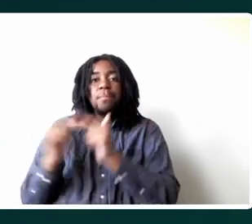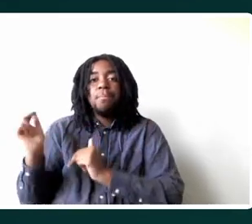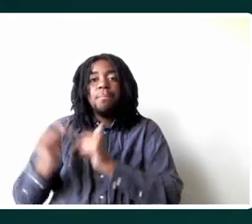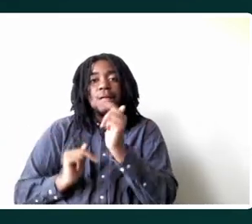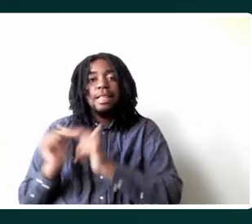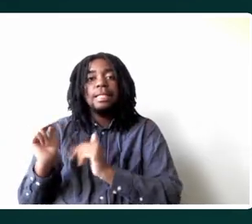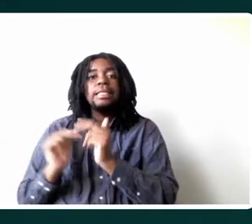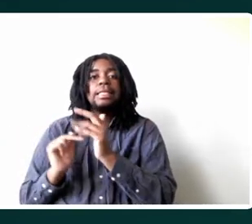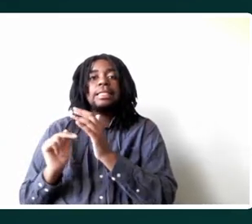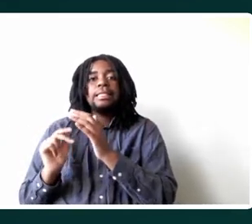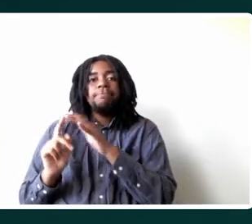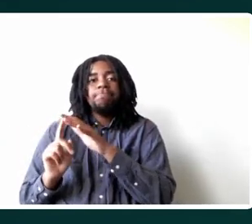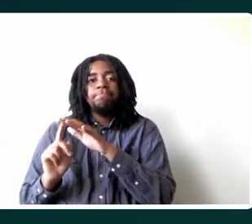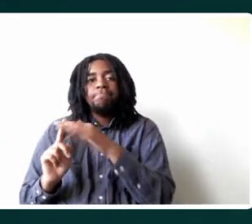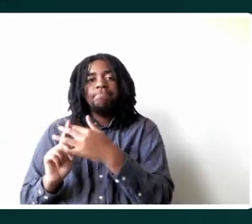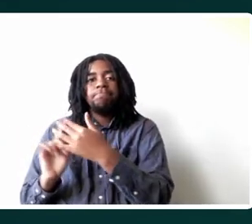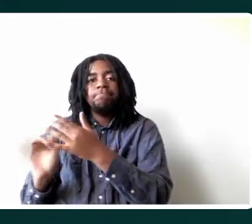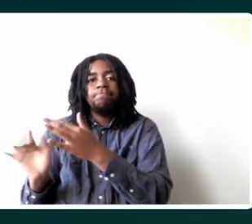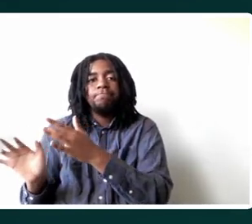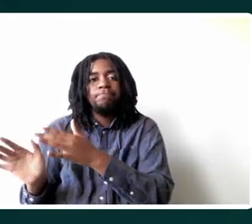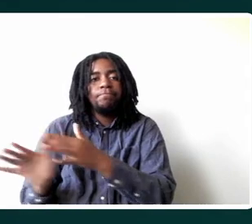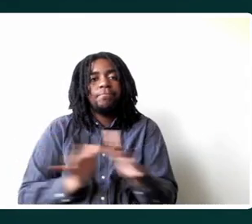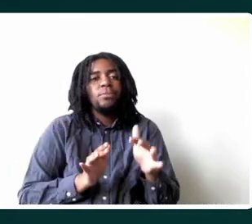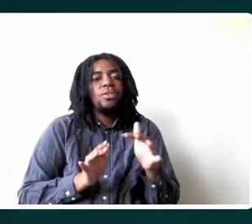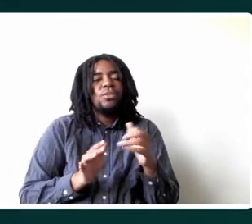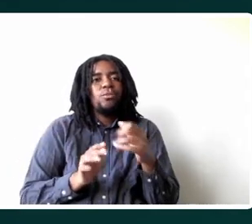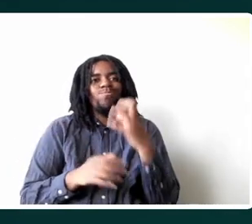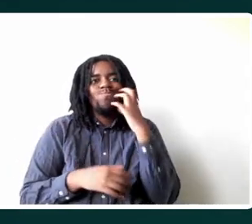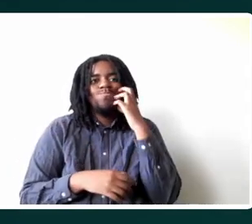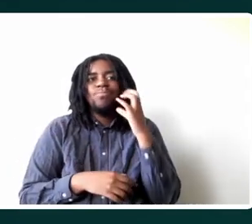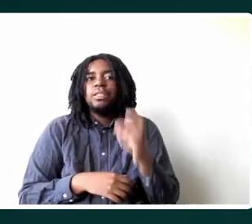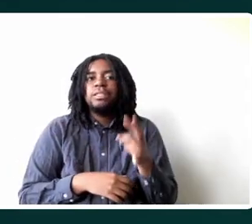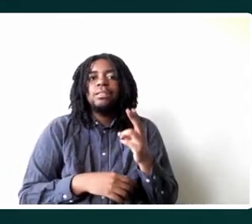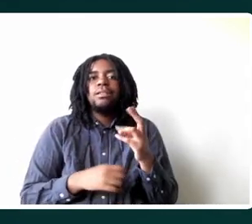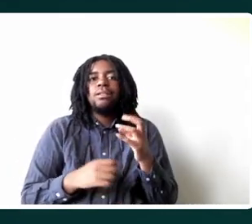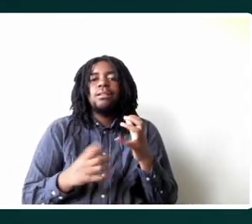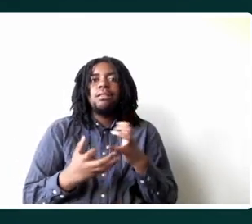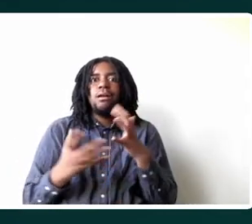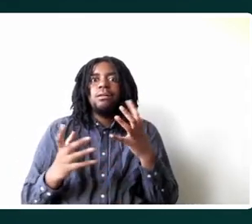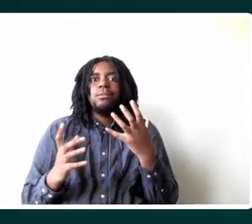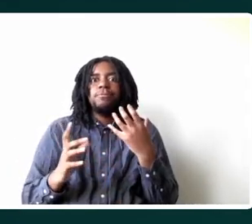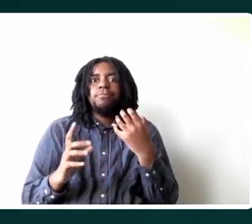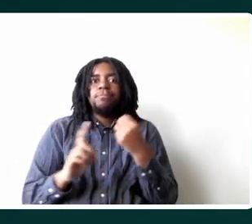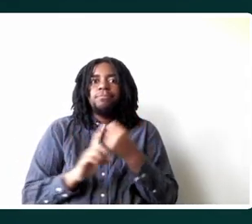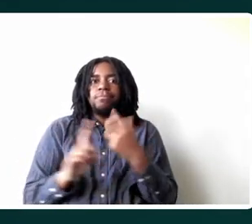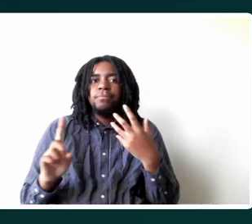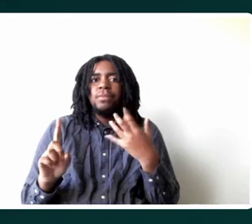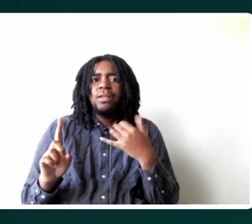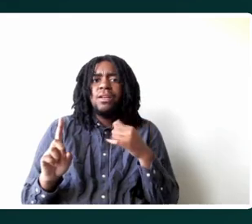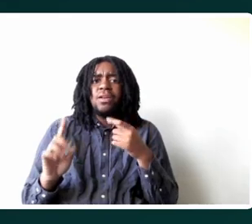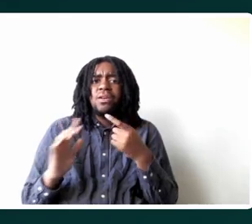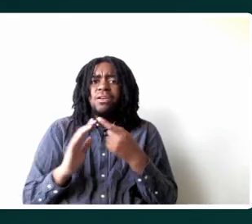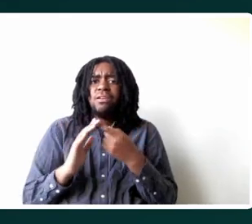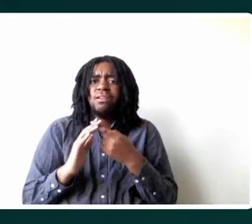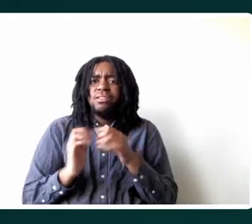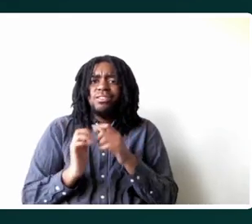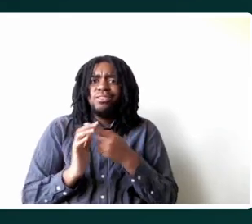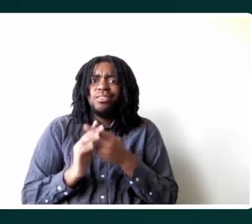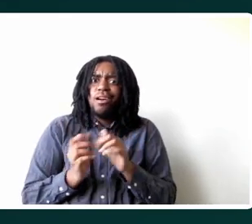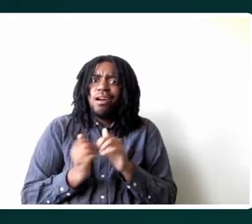this rich overview, there's a lot to dig into. And I'm really curious, where are we going to begin?